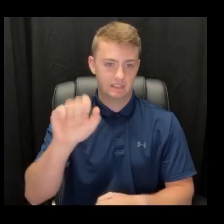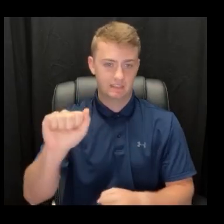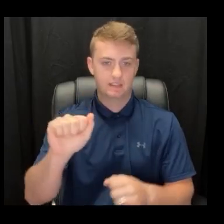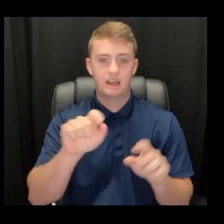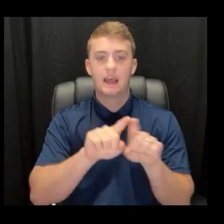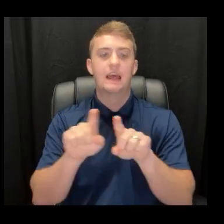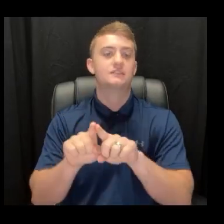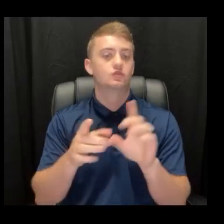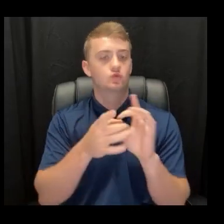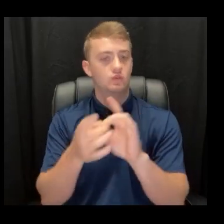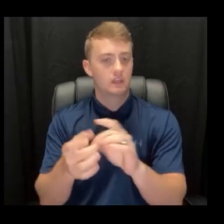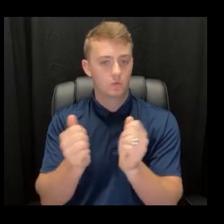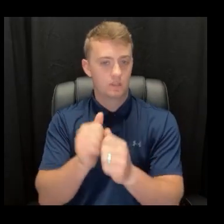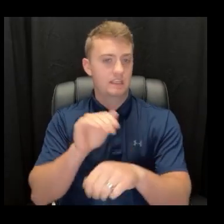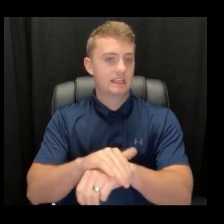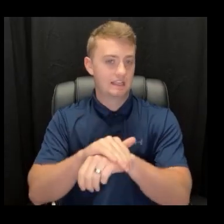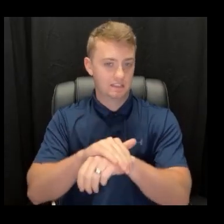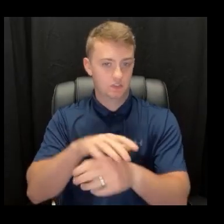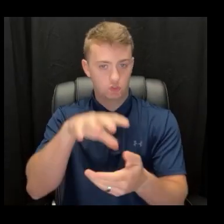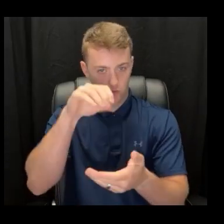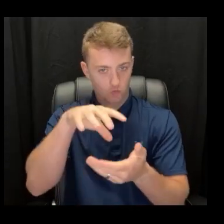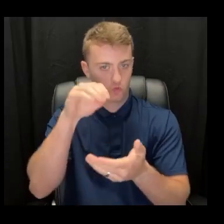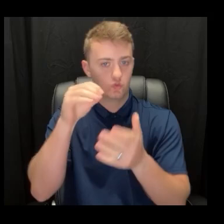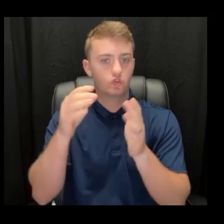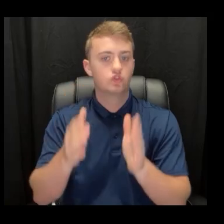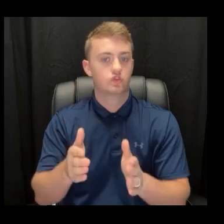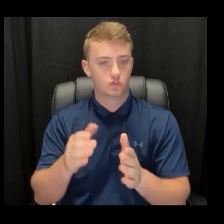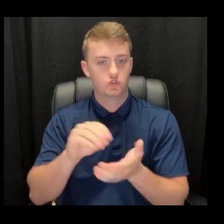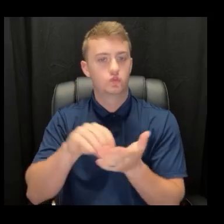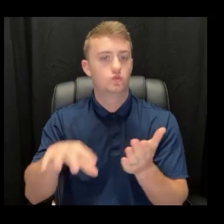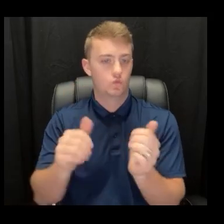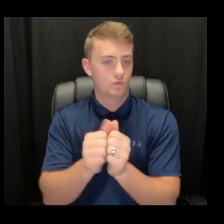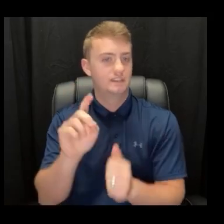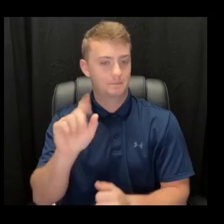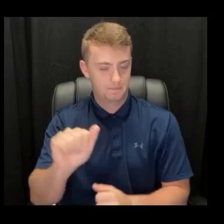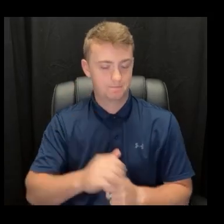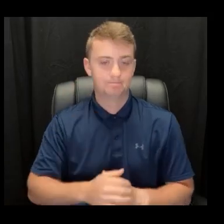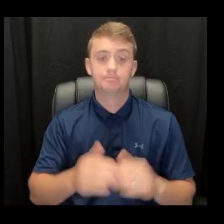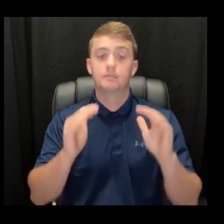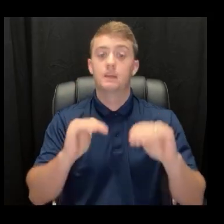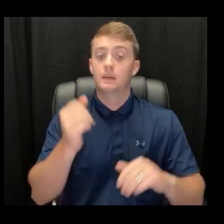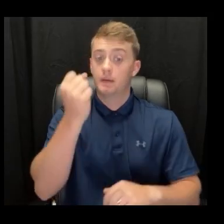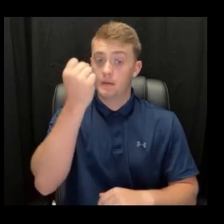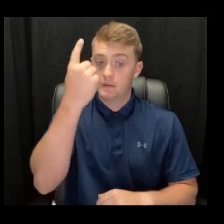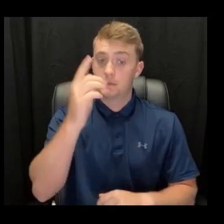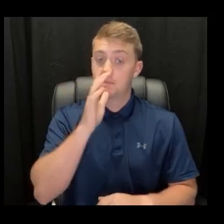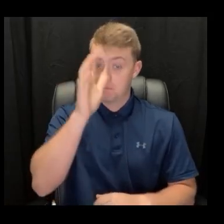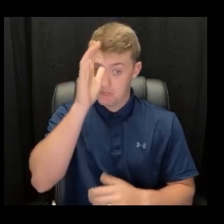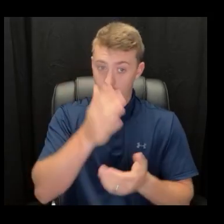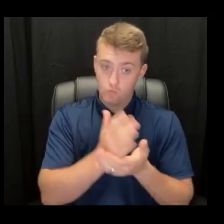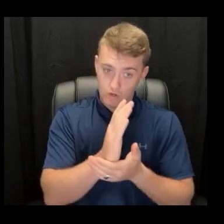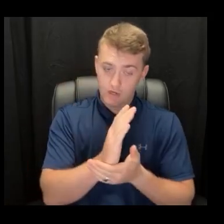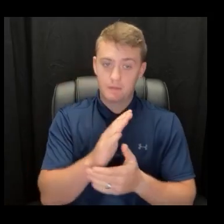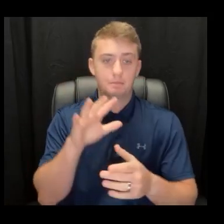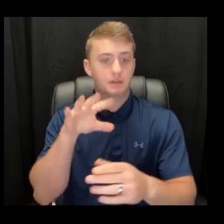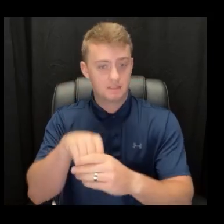English learner students with disabilities. Understand parent rights and participation.